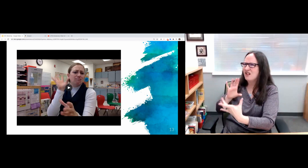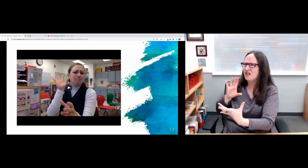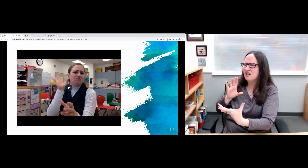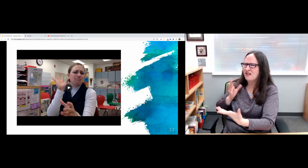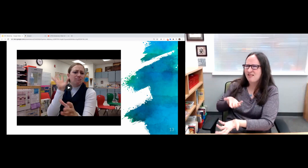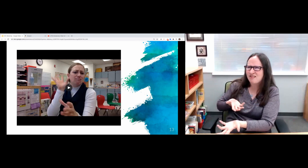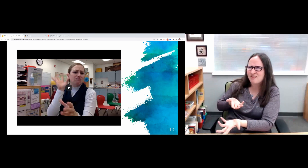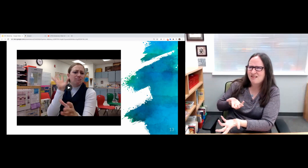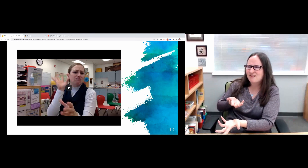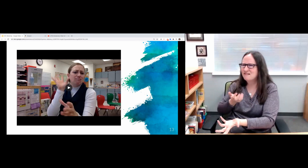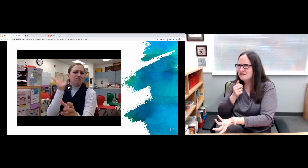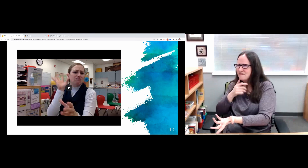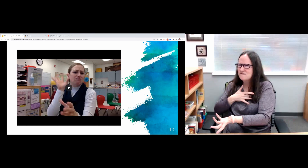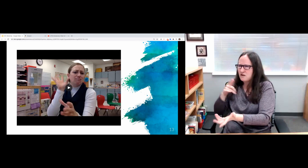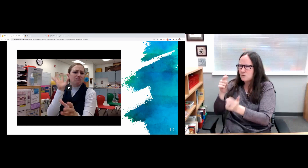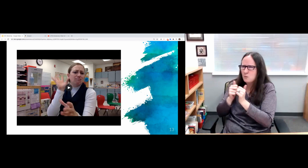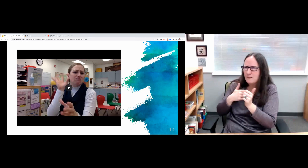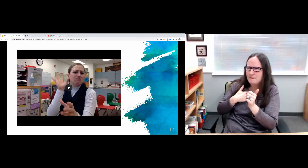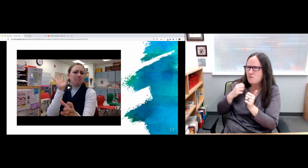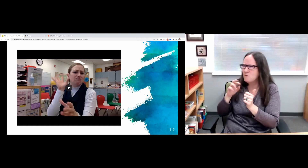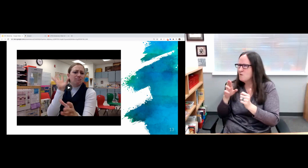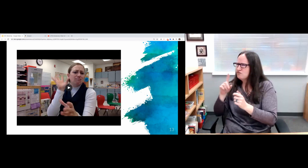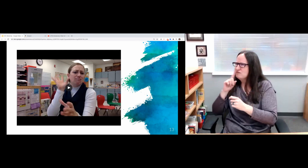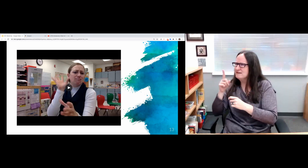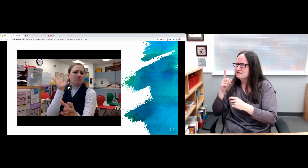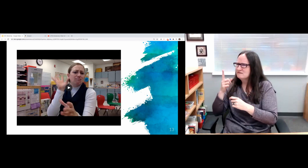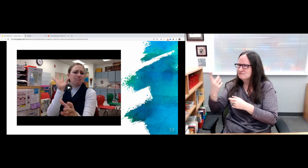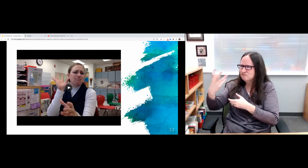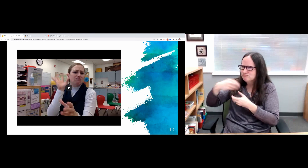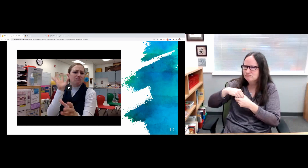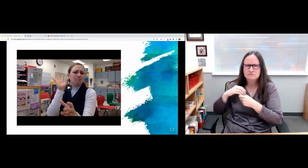with them without facial connection. There's a sense of disconnect and it's hard to tell,